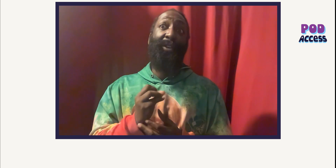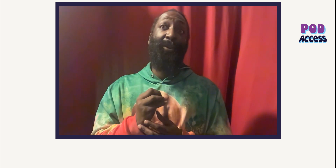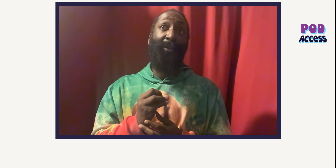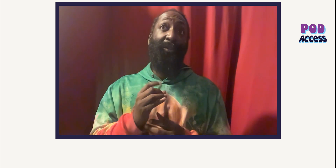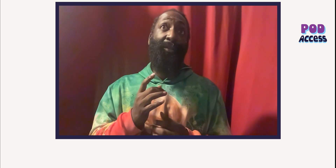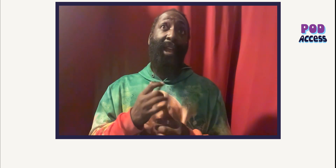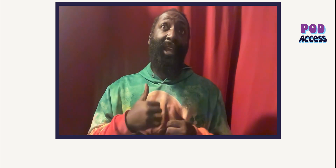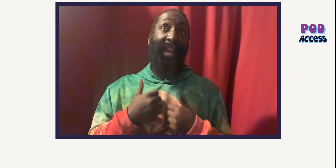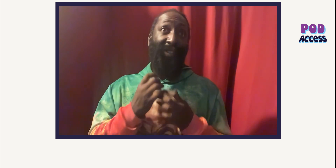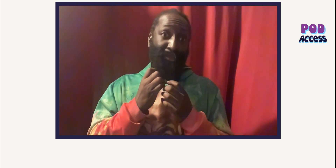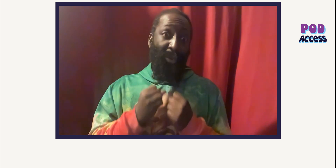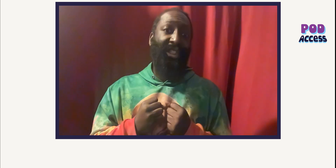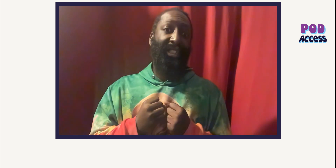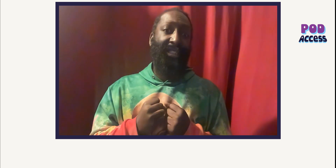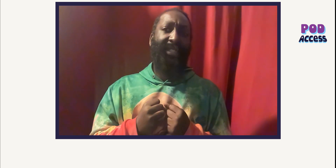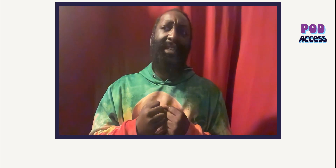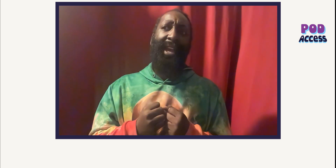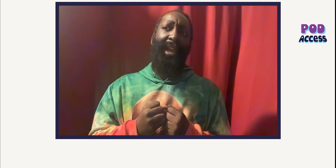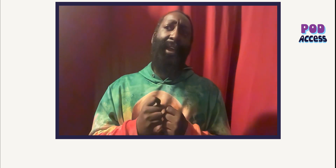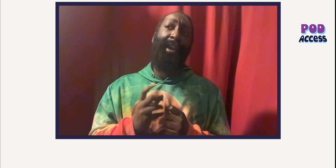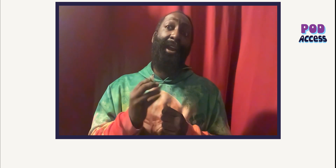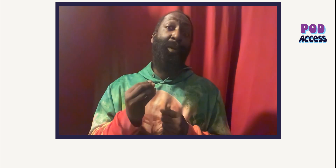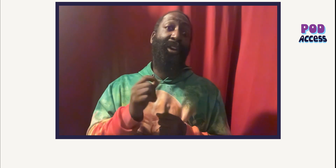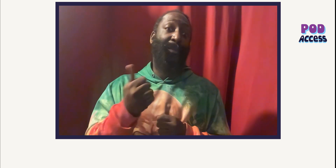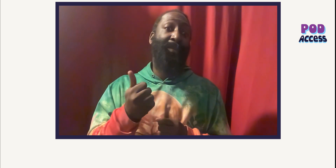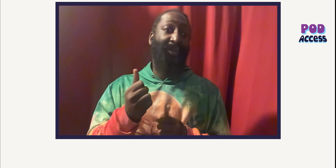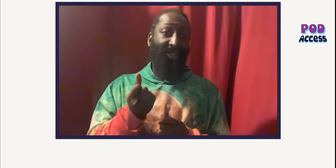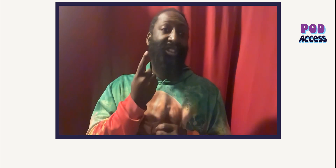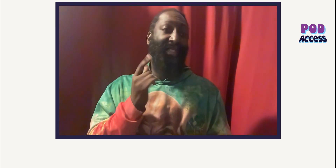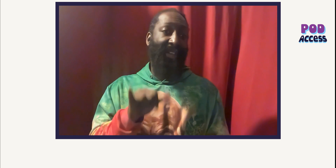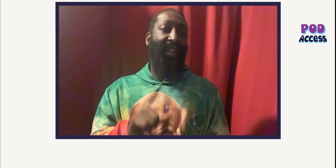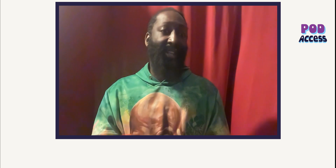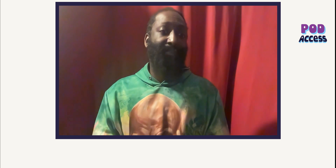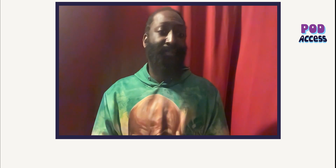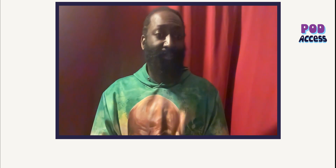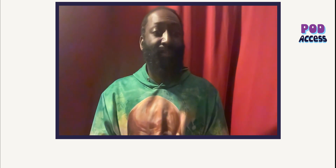So, life is precious, and I want other people to understand that.